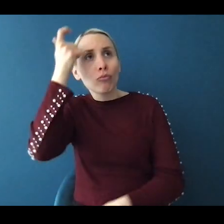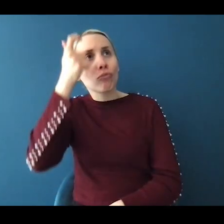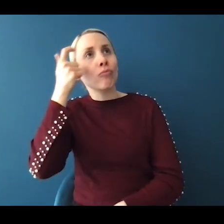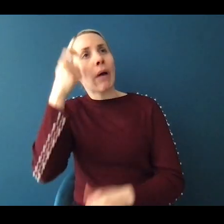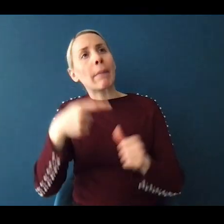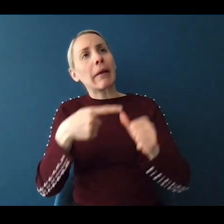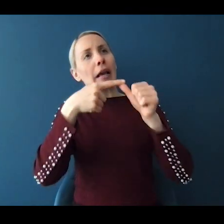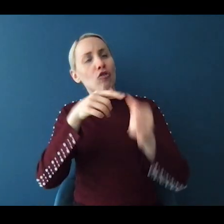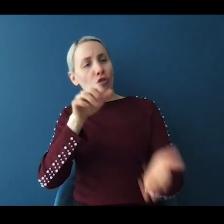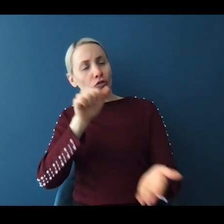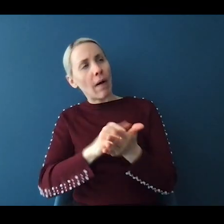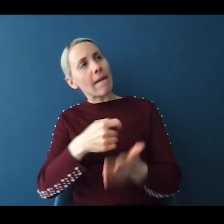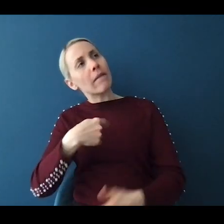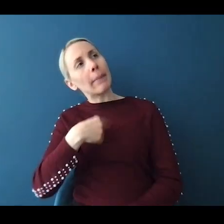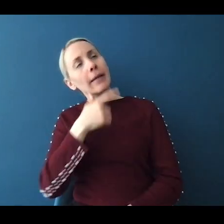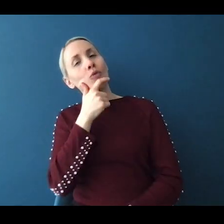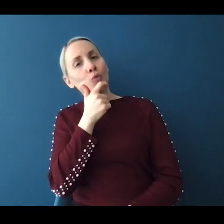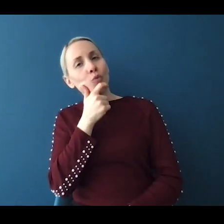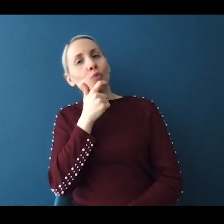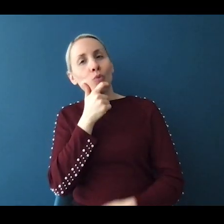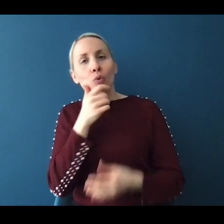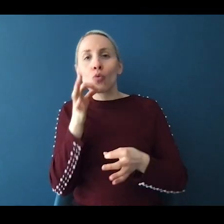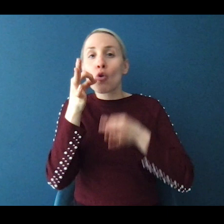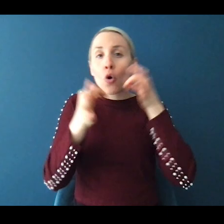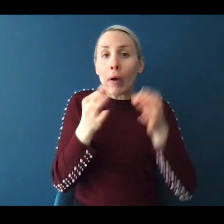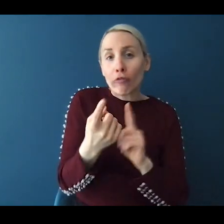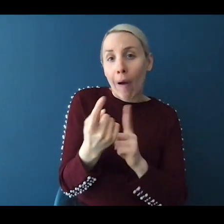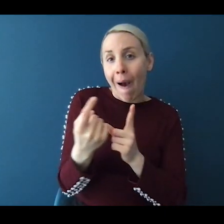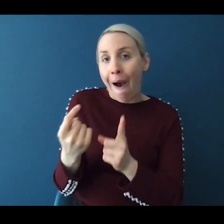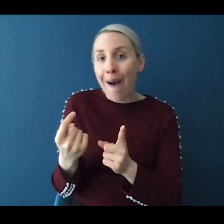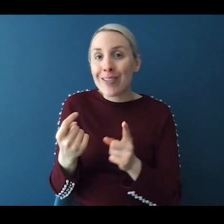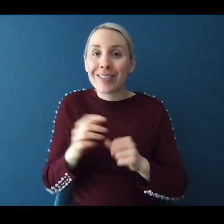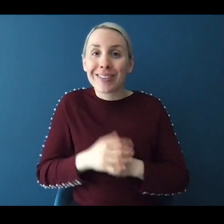and if this is right for you and just any questions that you have and thank you so much